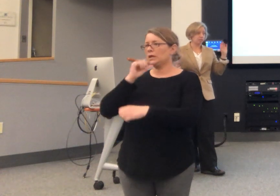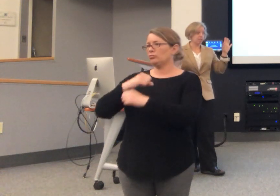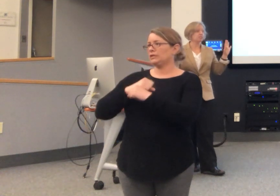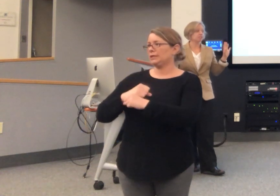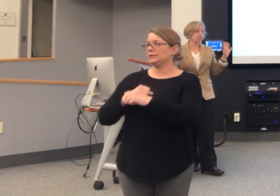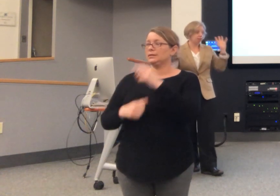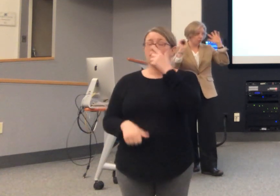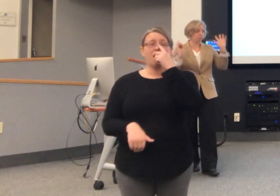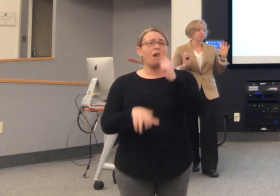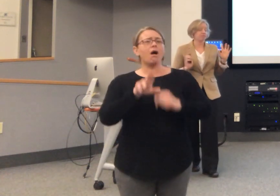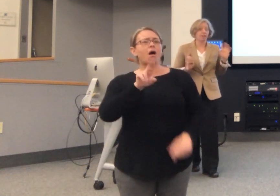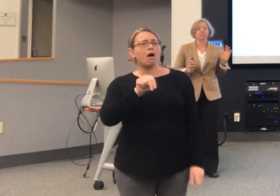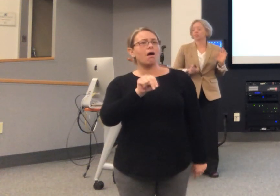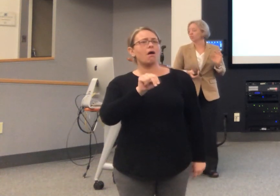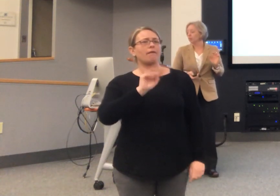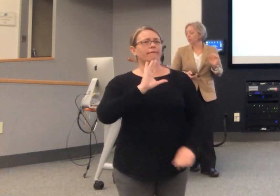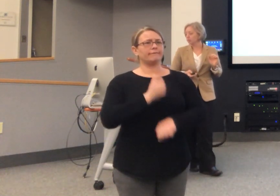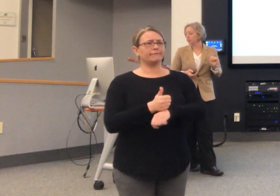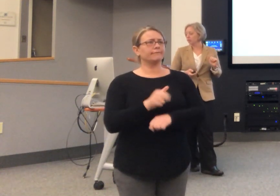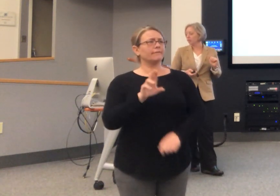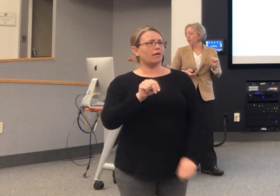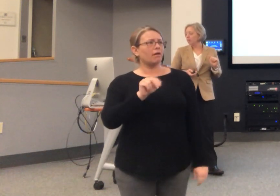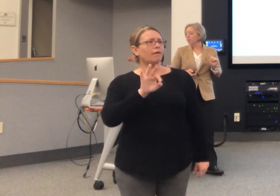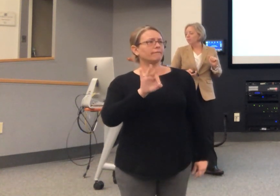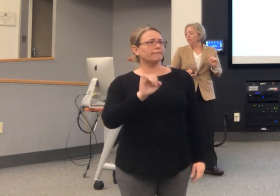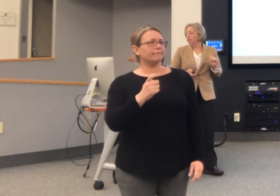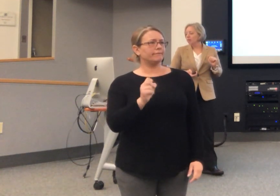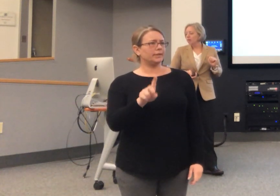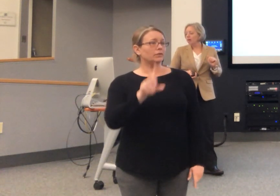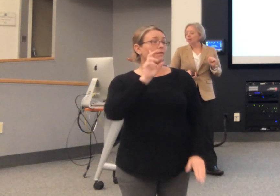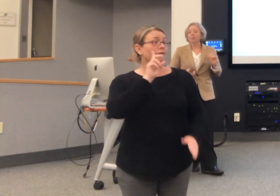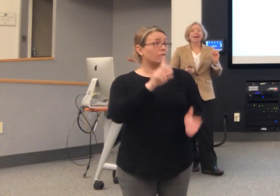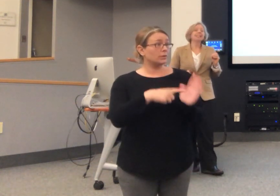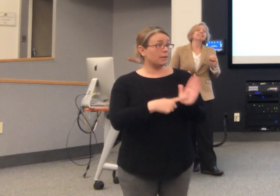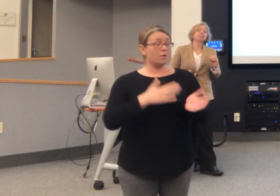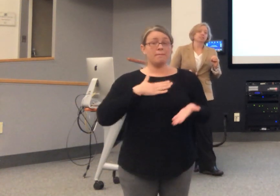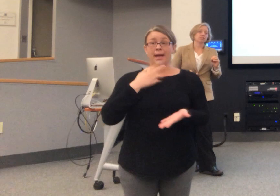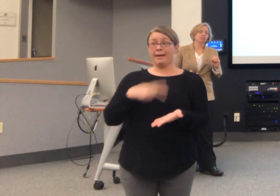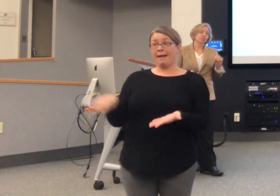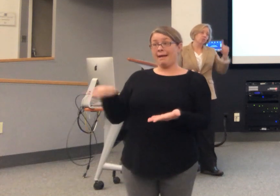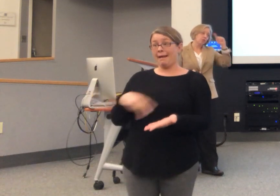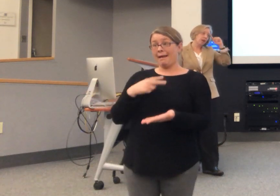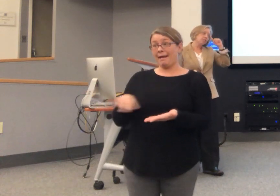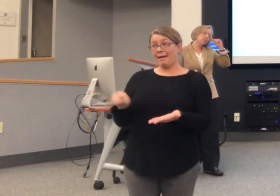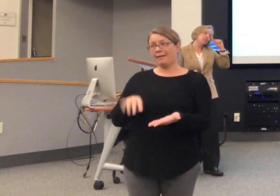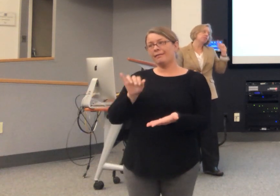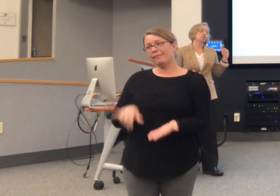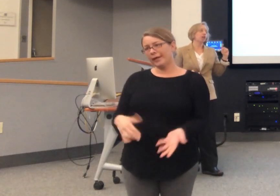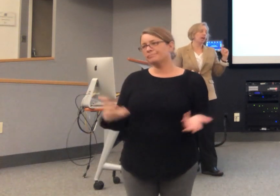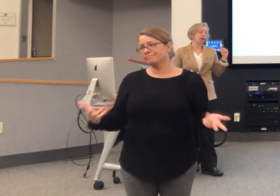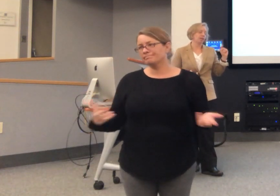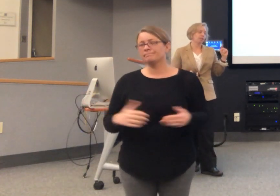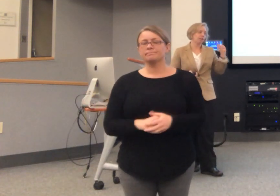That dance that I hope is not seared in your memories forever. Ideas, so the idea that in your head